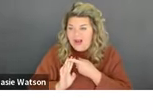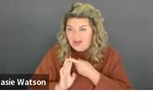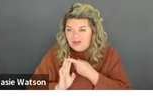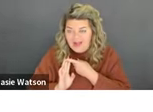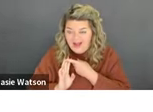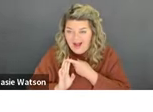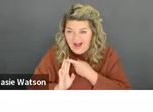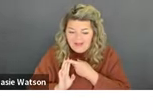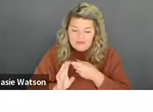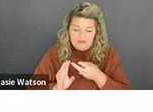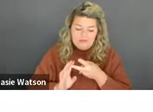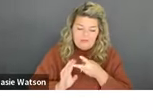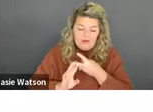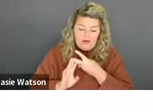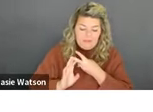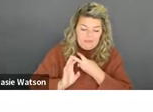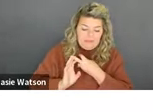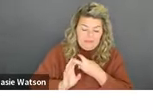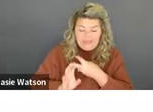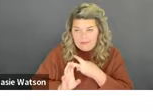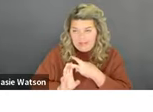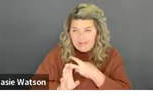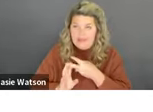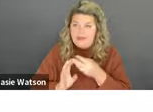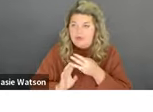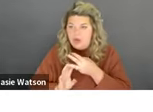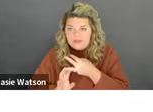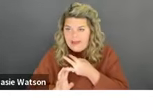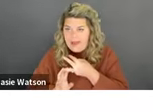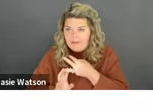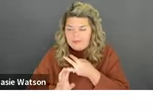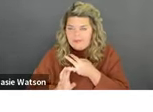are Otter AI, Make it Big, your notes app,